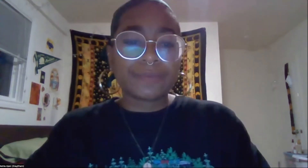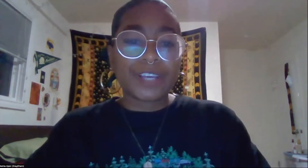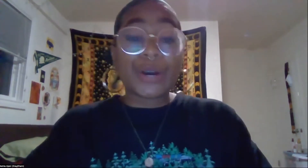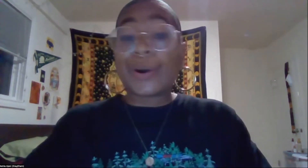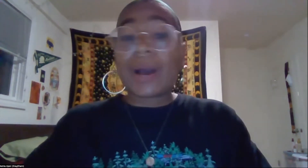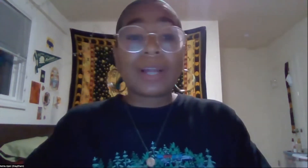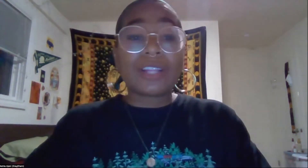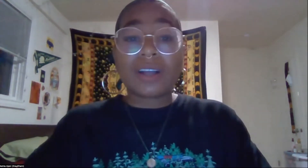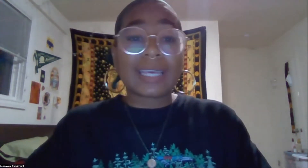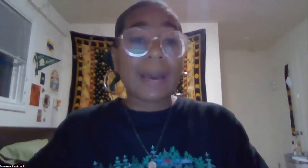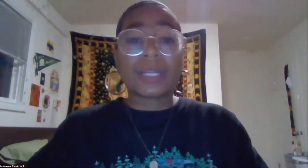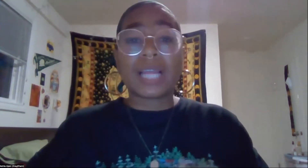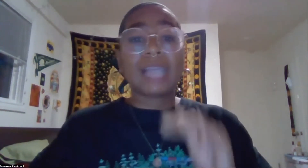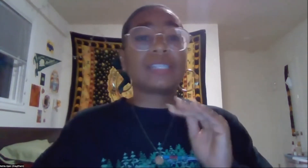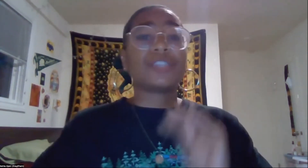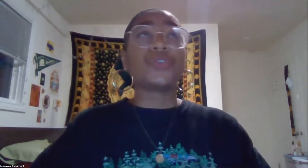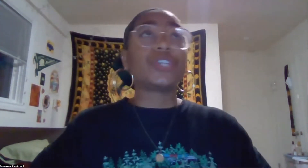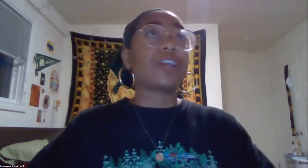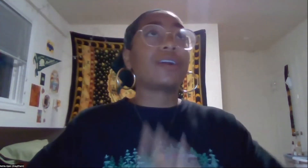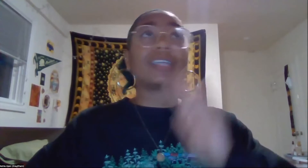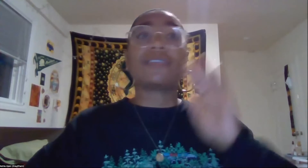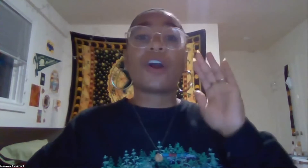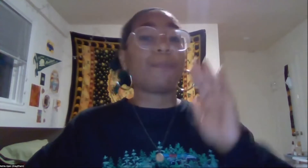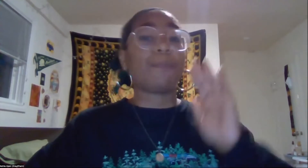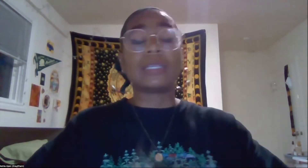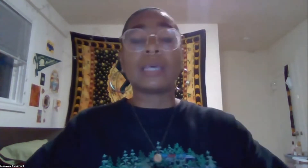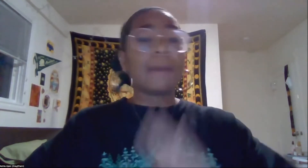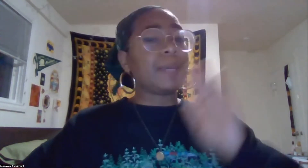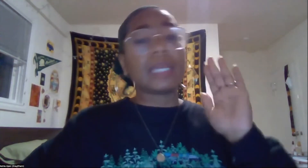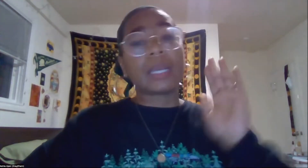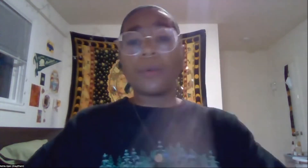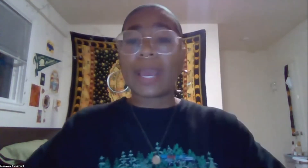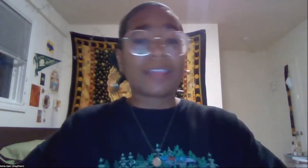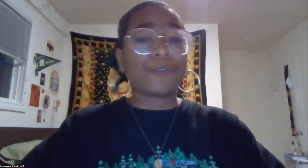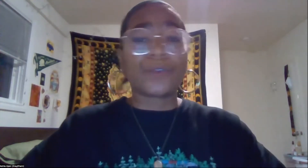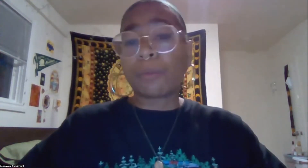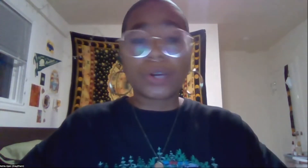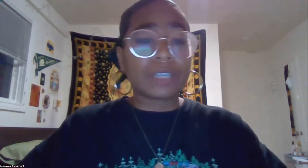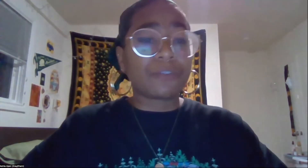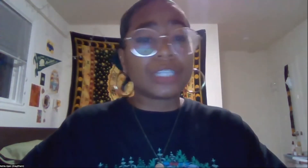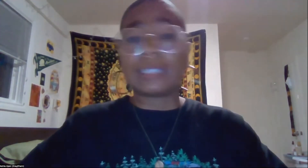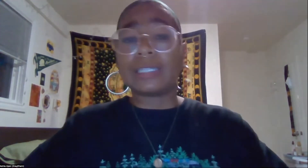o how i long to capitalize this intrusion in our collective heart beat, beating away at the floorboard of good senses